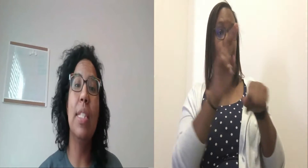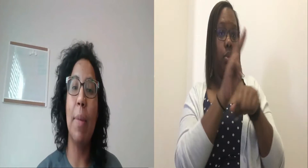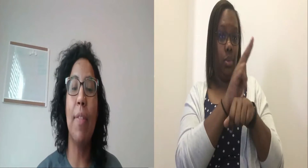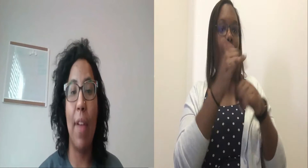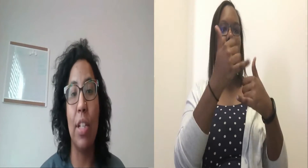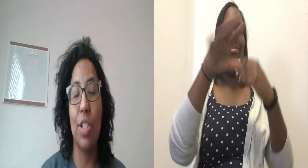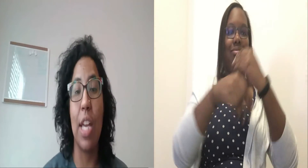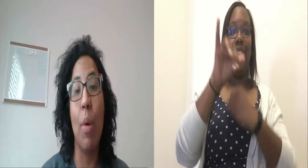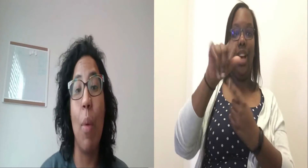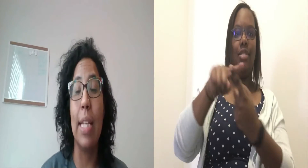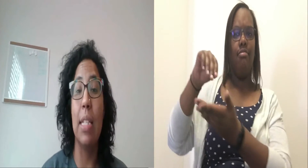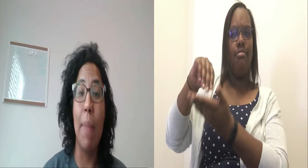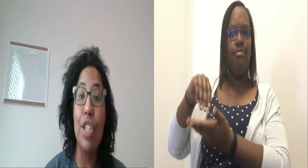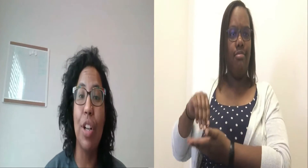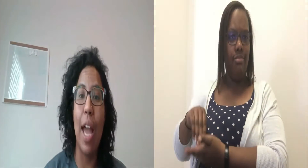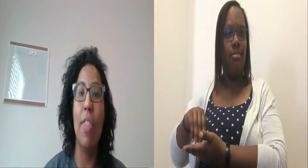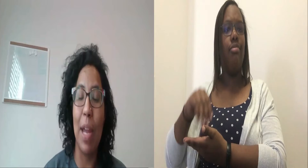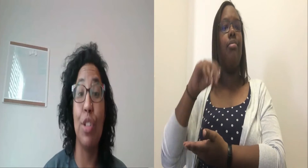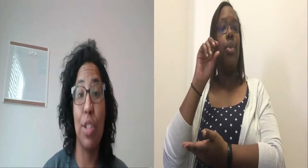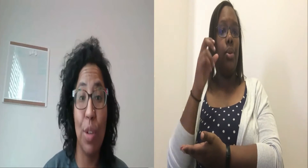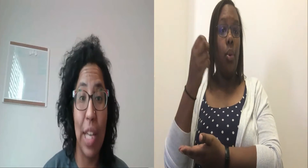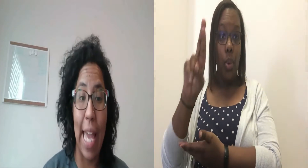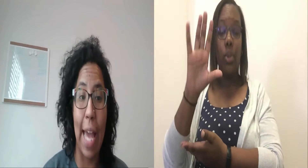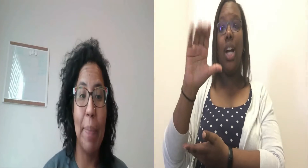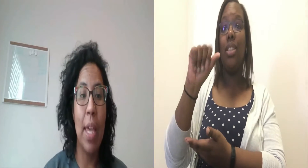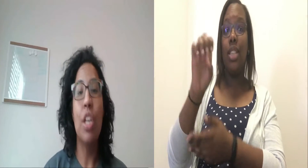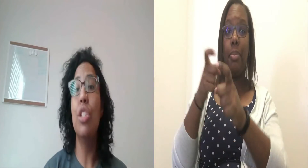some of the factors that you are wanting to measure and the metrics you're looking at so